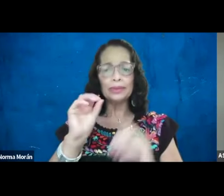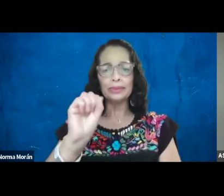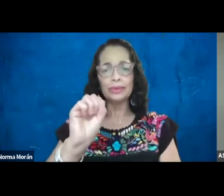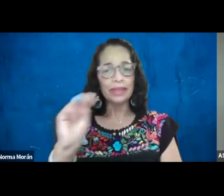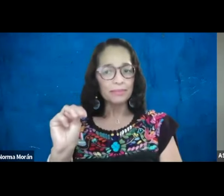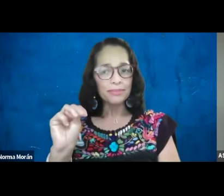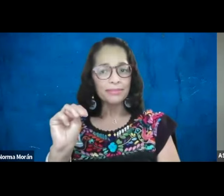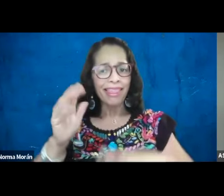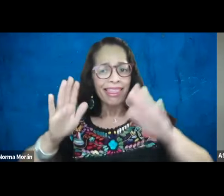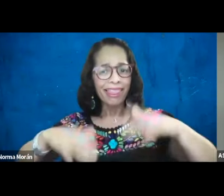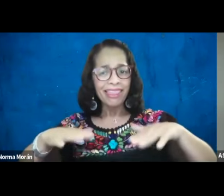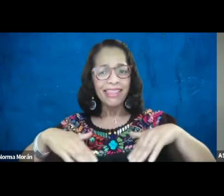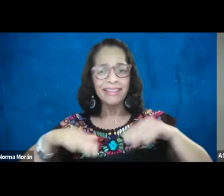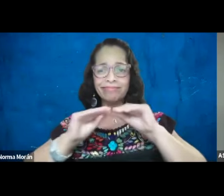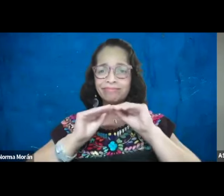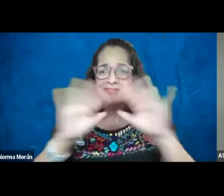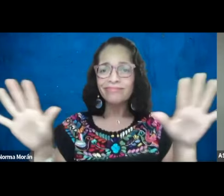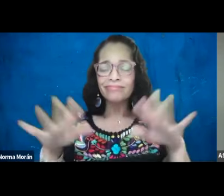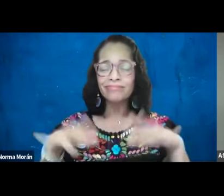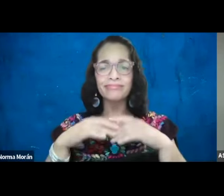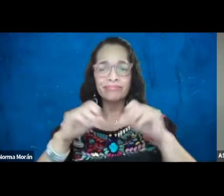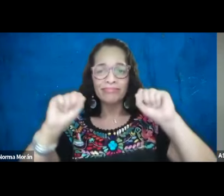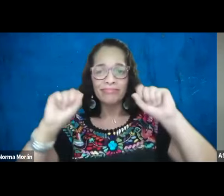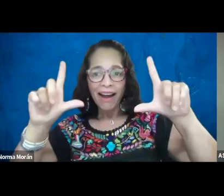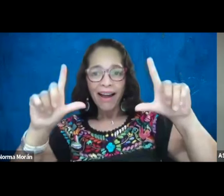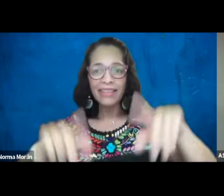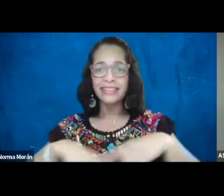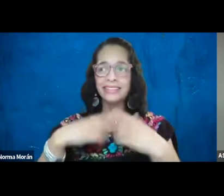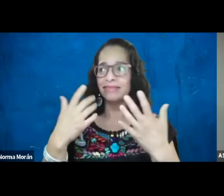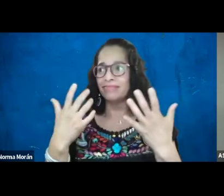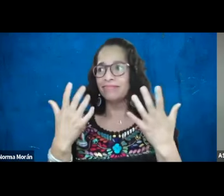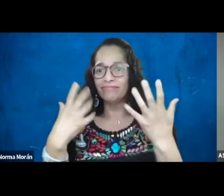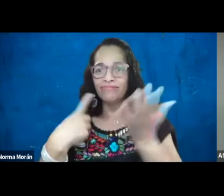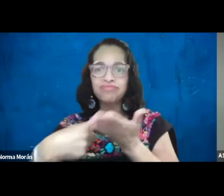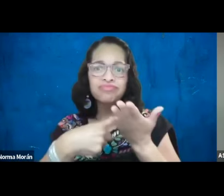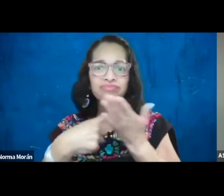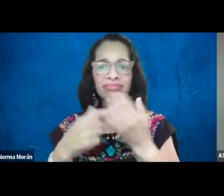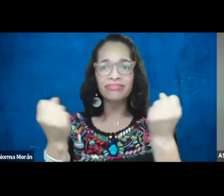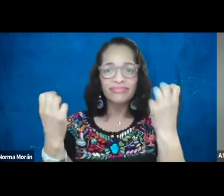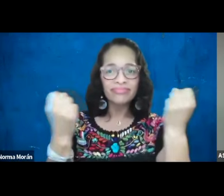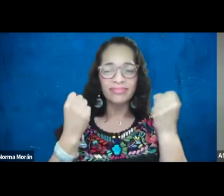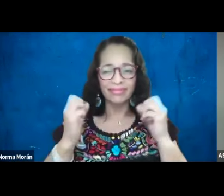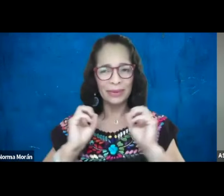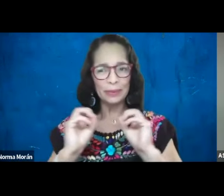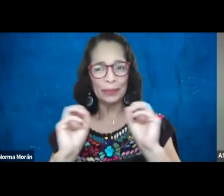or learned any of that information at that time. Social media was not widely used. I didn't see blogs